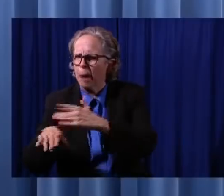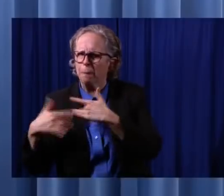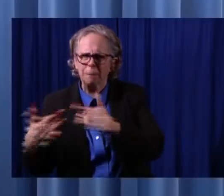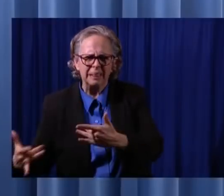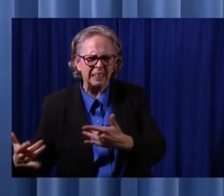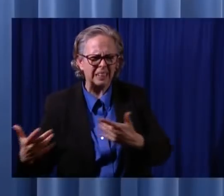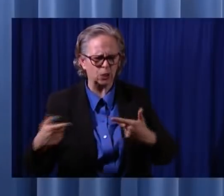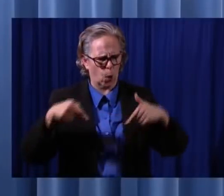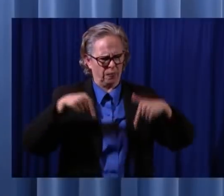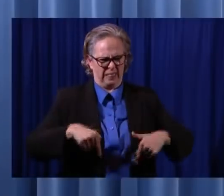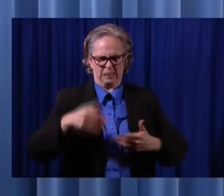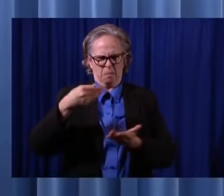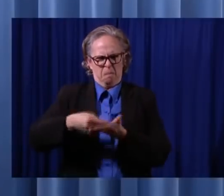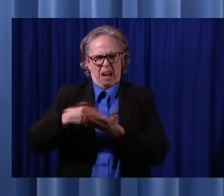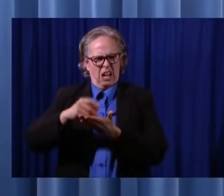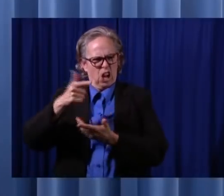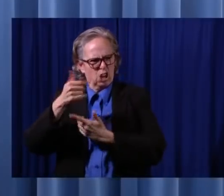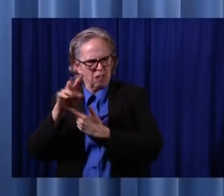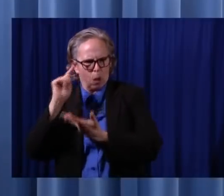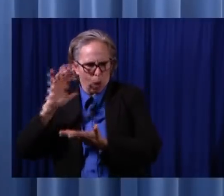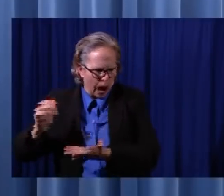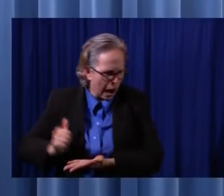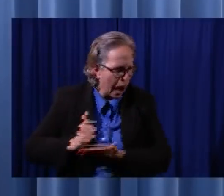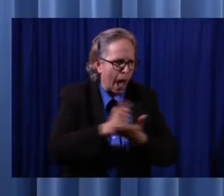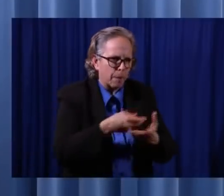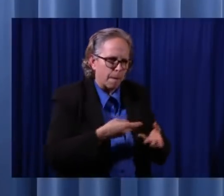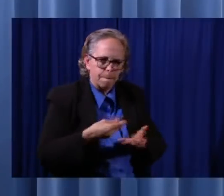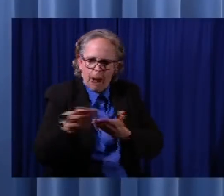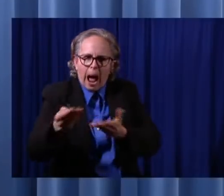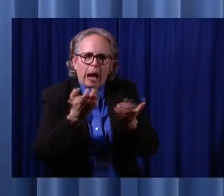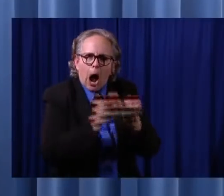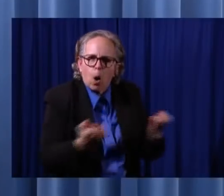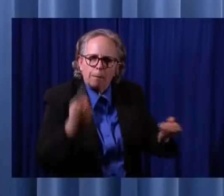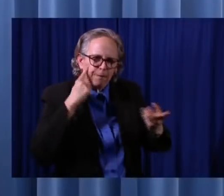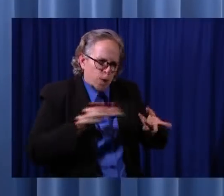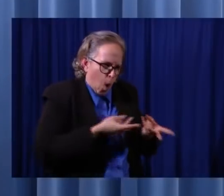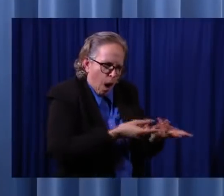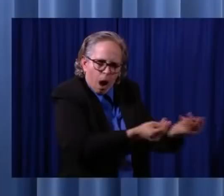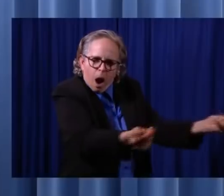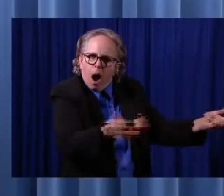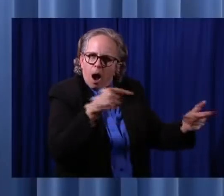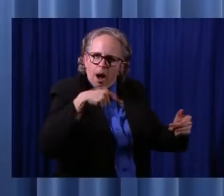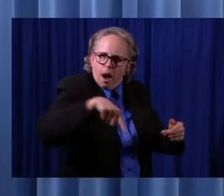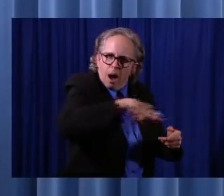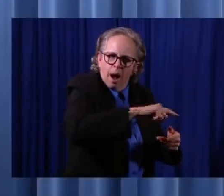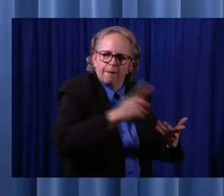AND THERAPIES. FOR OTHERS, SUCH AS THOSE IN FOSTER CARE OR RESIDENTIAL SETTINGS OF THE